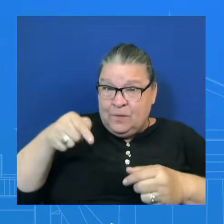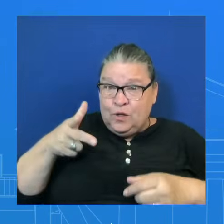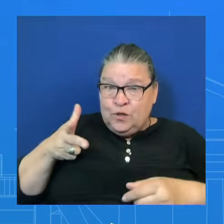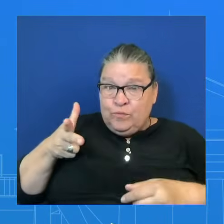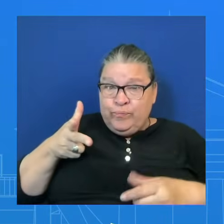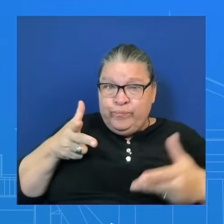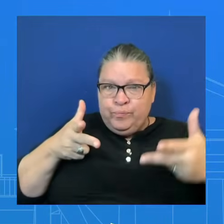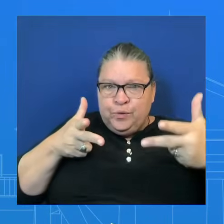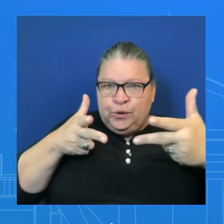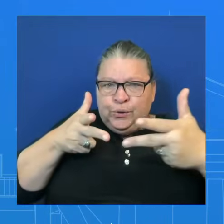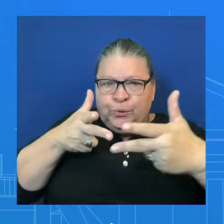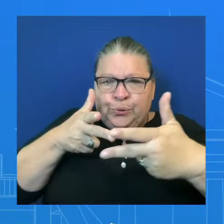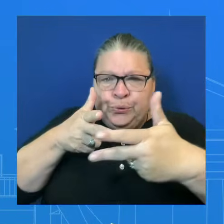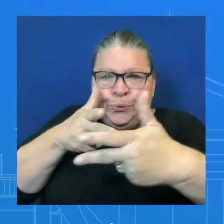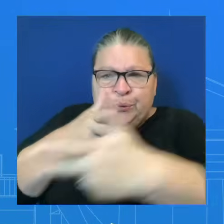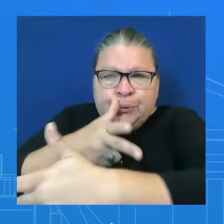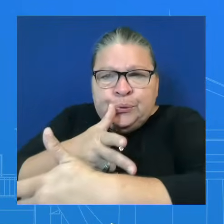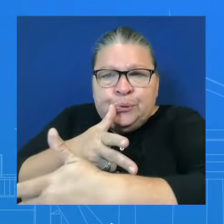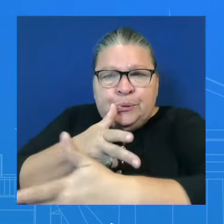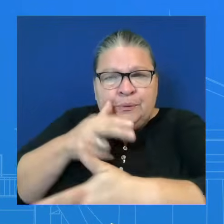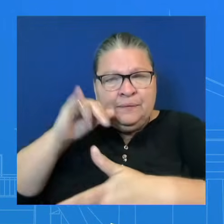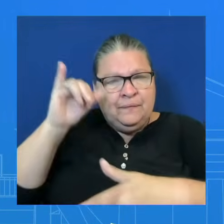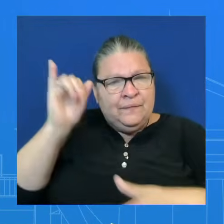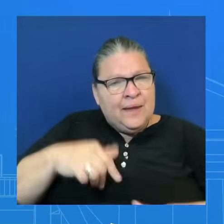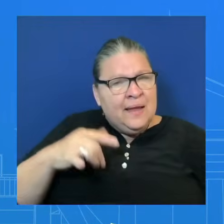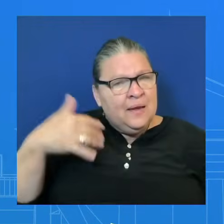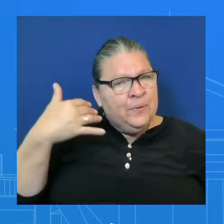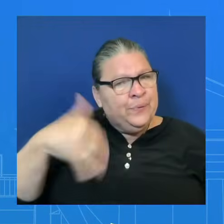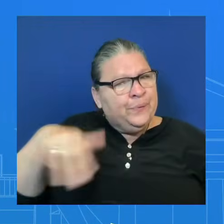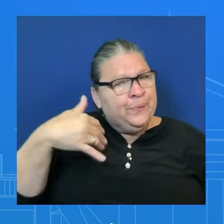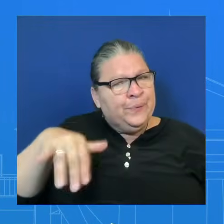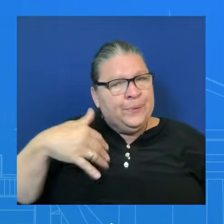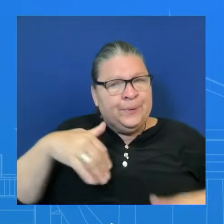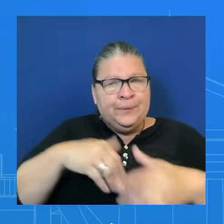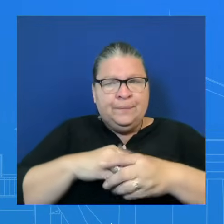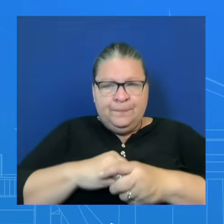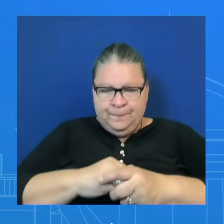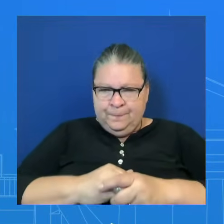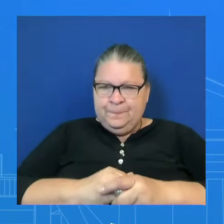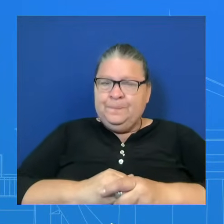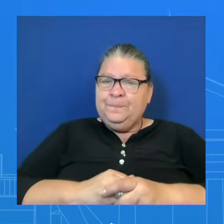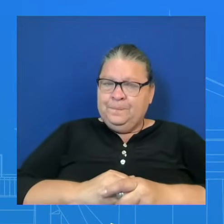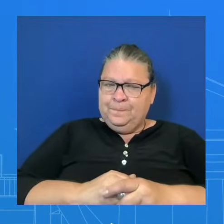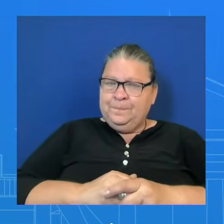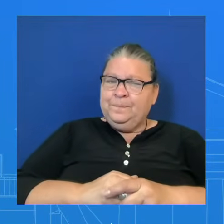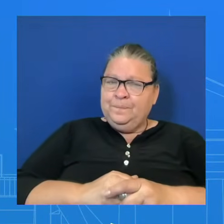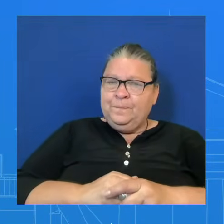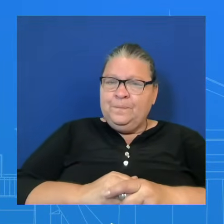And you can see the head of steam that that Chinese vessel had on it as it crossed the bow of one of our destroyers.